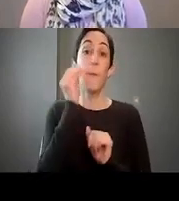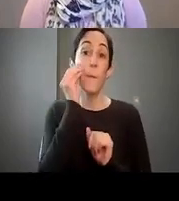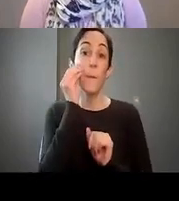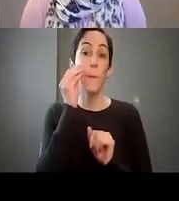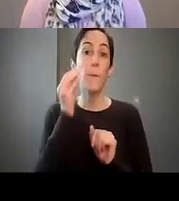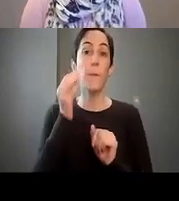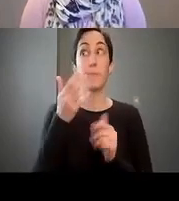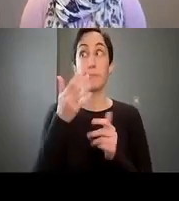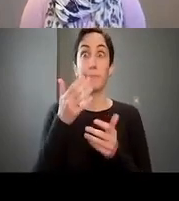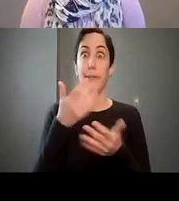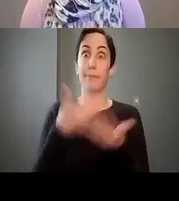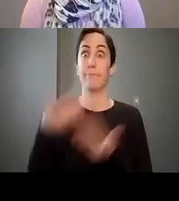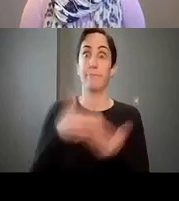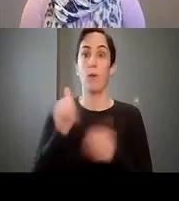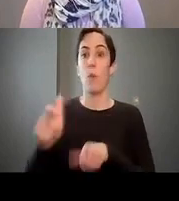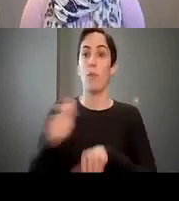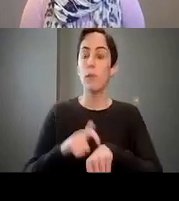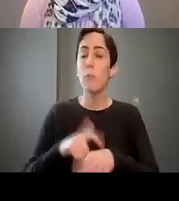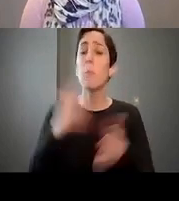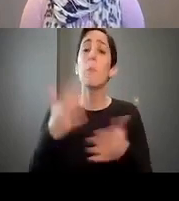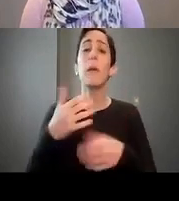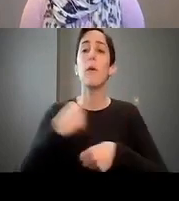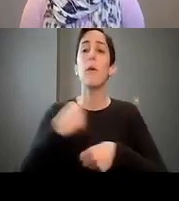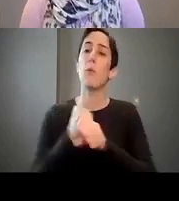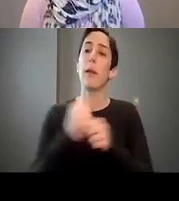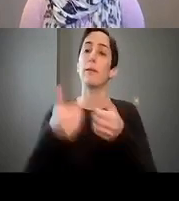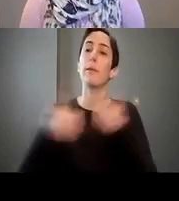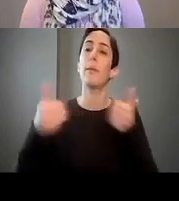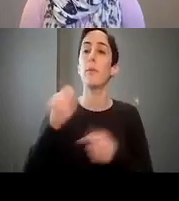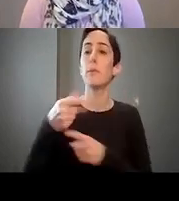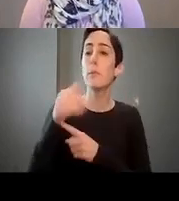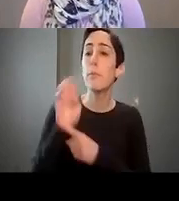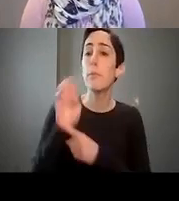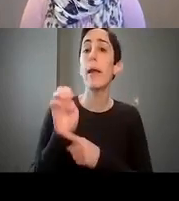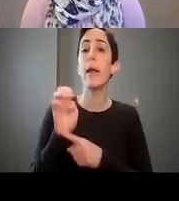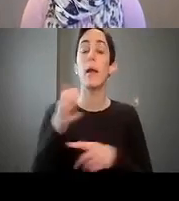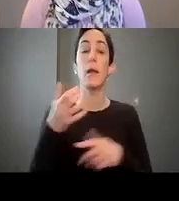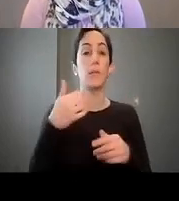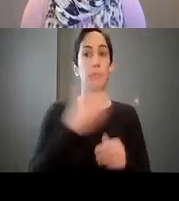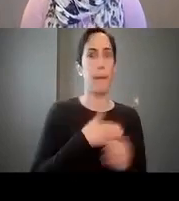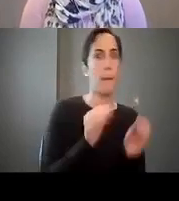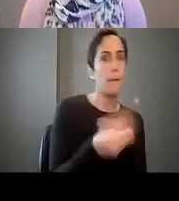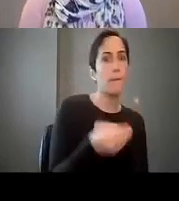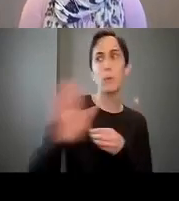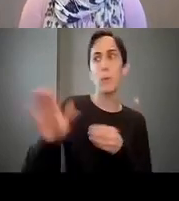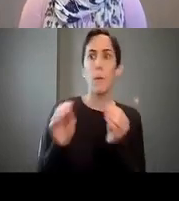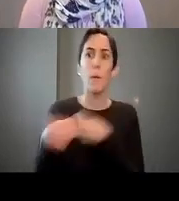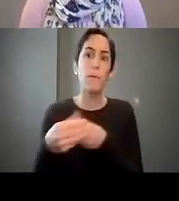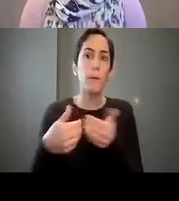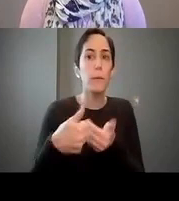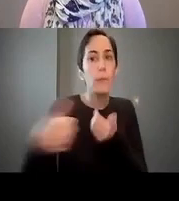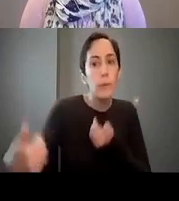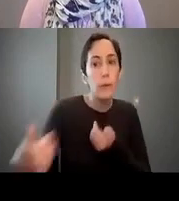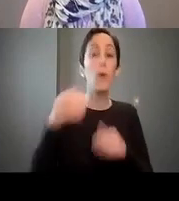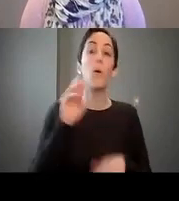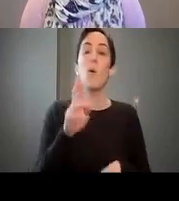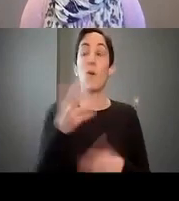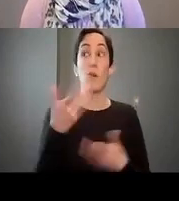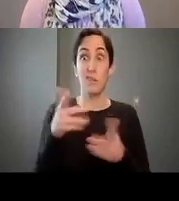home, or outside, or on a walk when you create space in your office, or in your have time to hear yourself think or home, or outside, or on a walk when you to listen to a book and then when you have time to hear yourself think or come back to have that be together time, to listen to a book and then when you